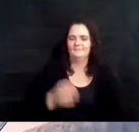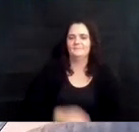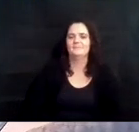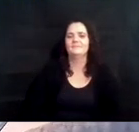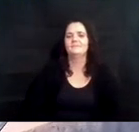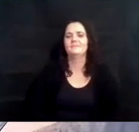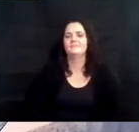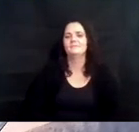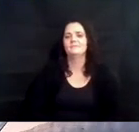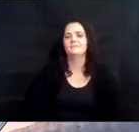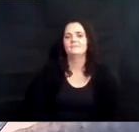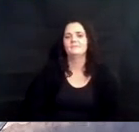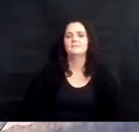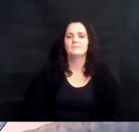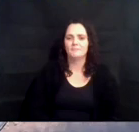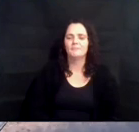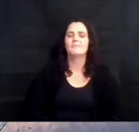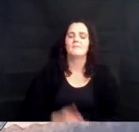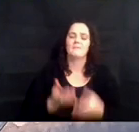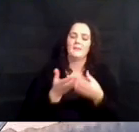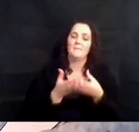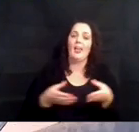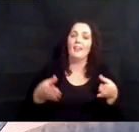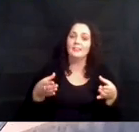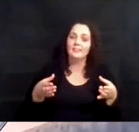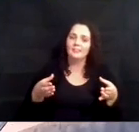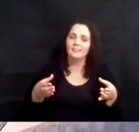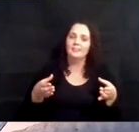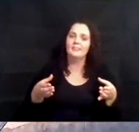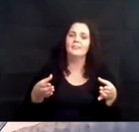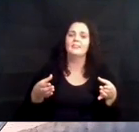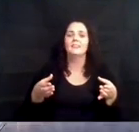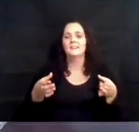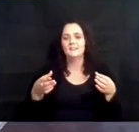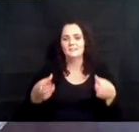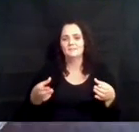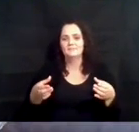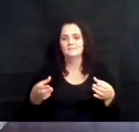Okay, as the rim and there's the base of it and then